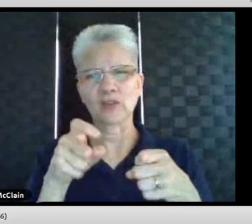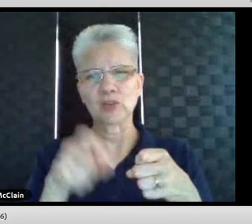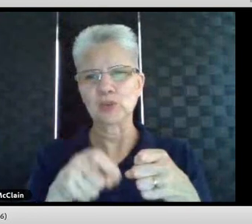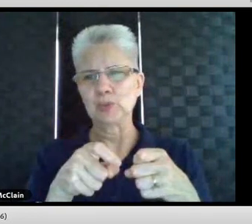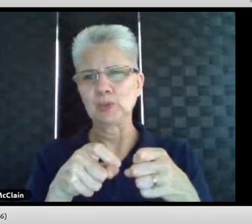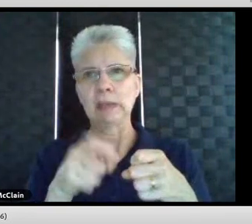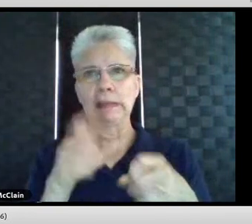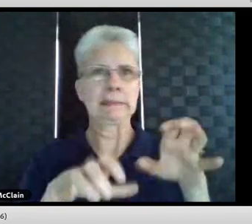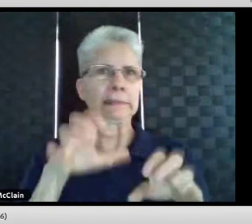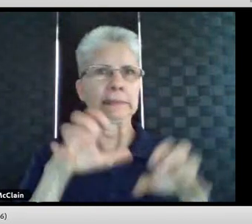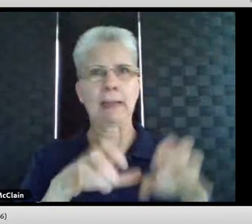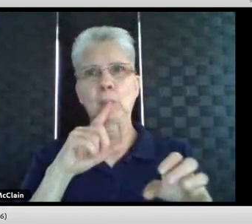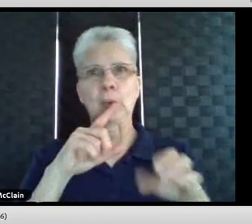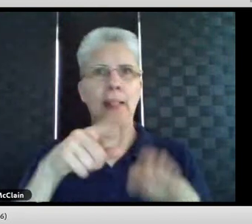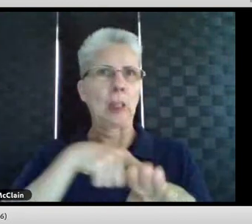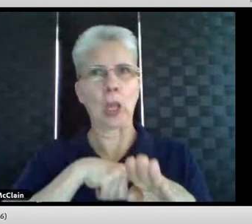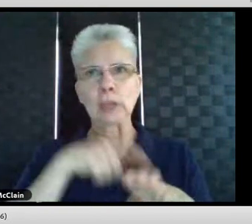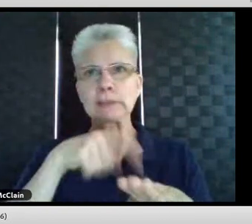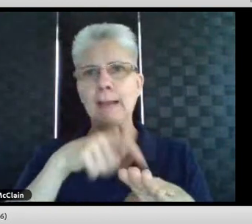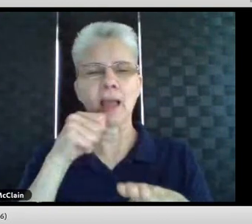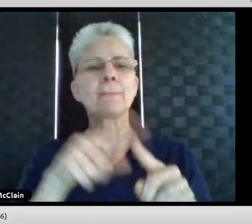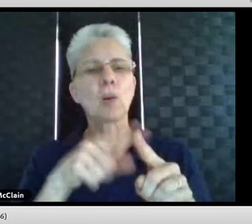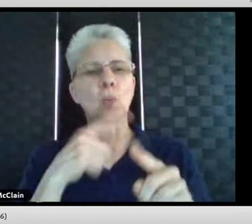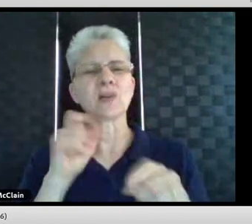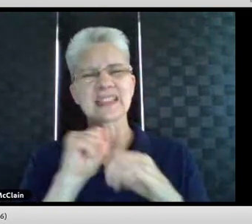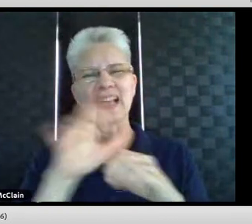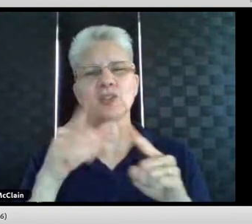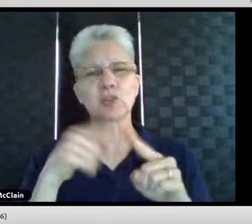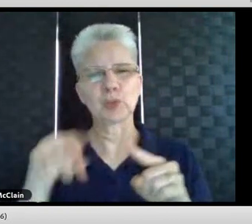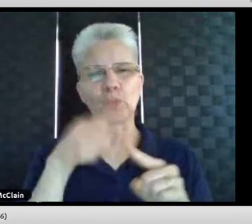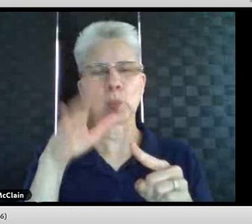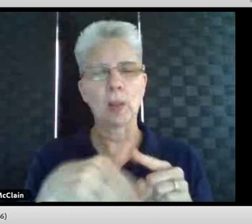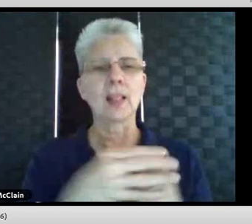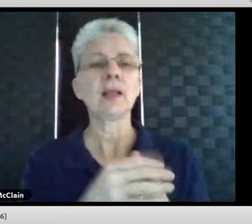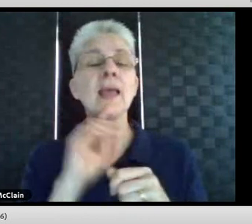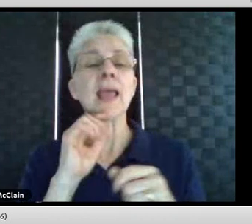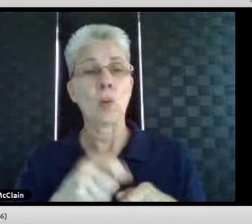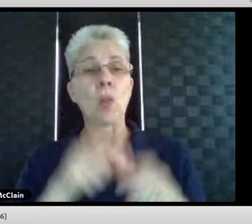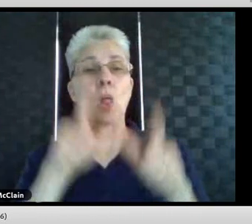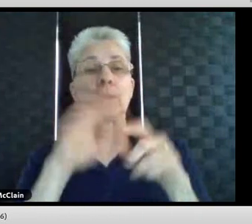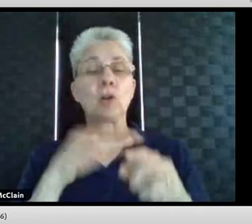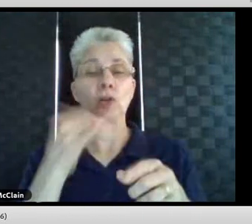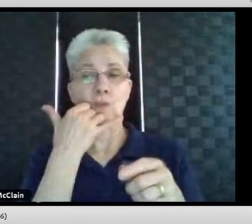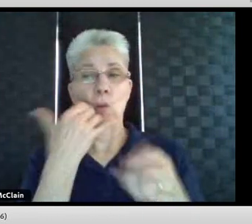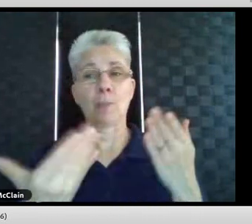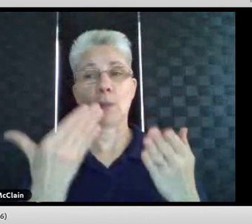You know, I wouldn't have to type a really, really long link, but we'll get that to you. It will open on your phone, probably.